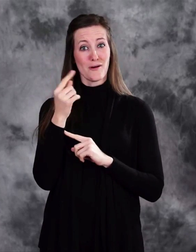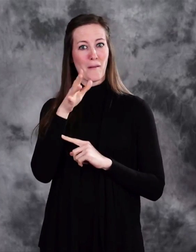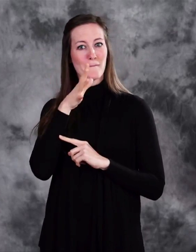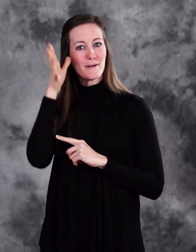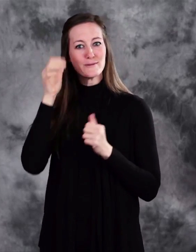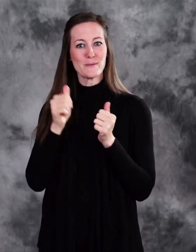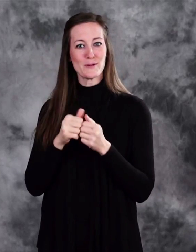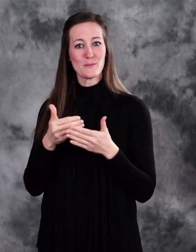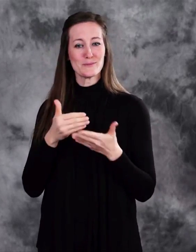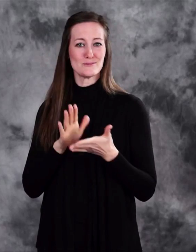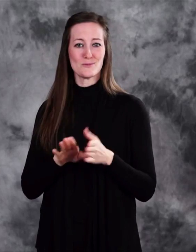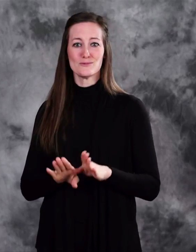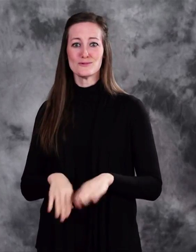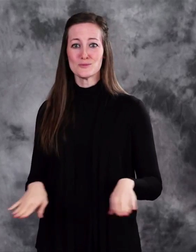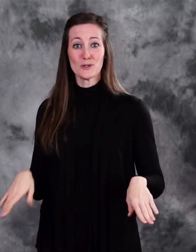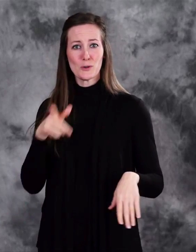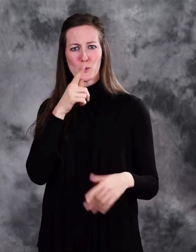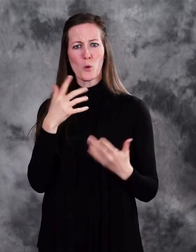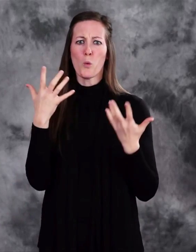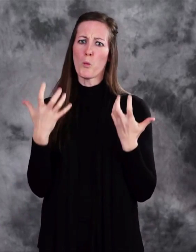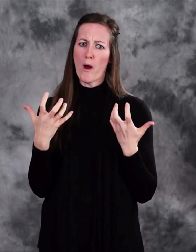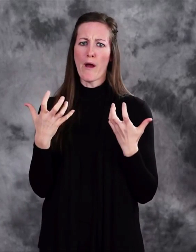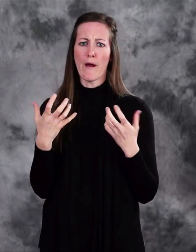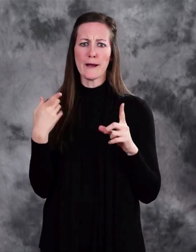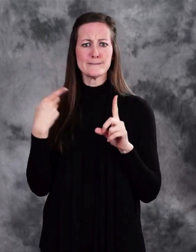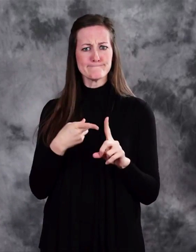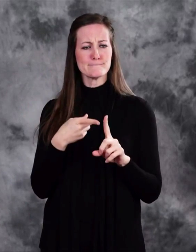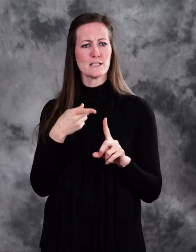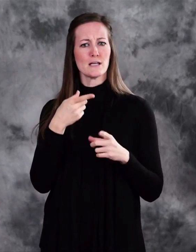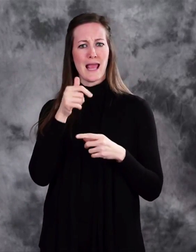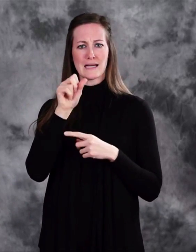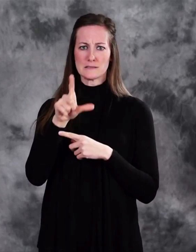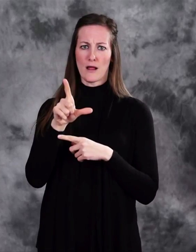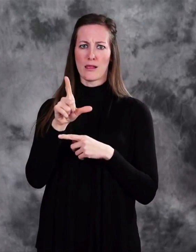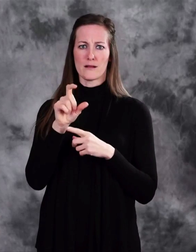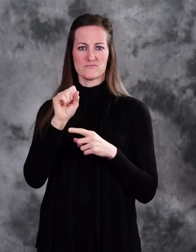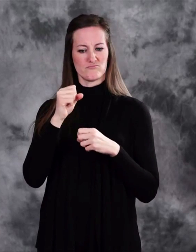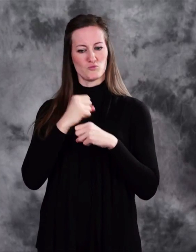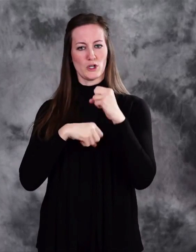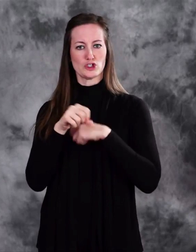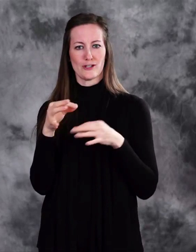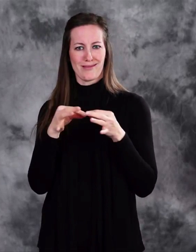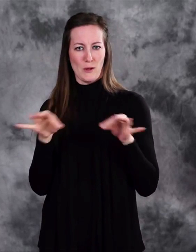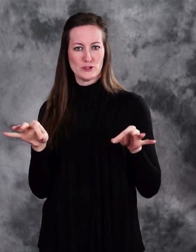parents of pre-school children who want ASL as a language foundation